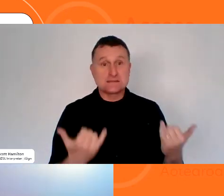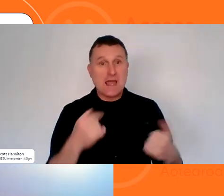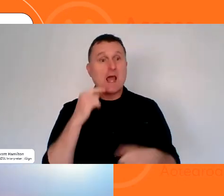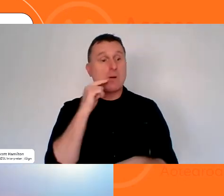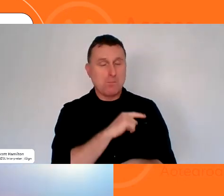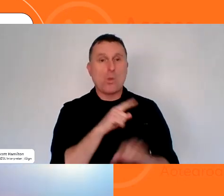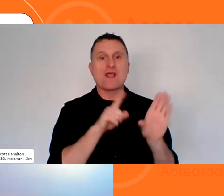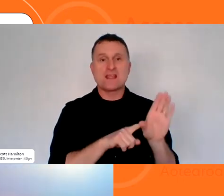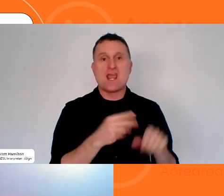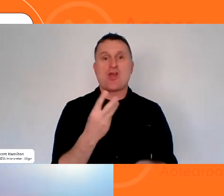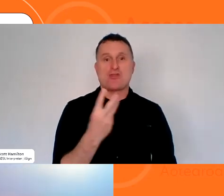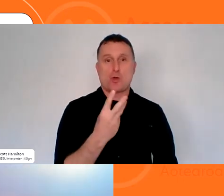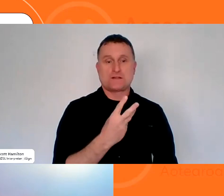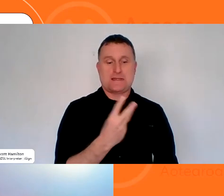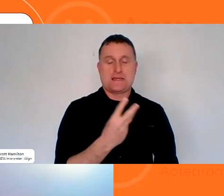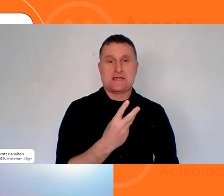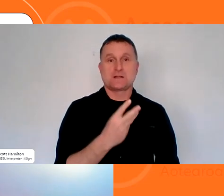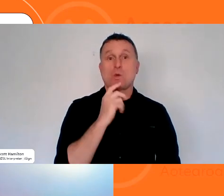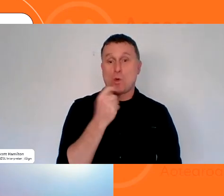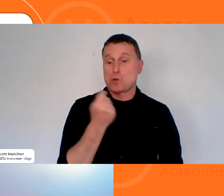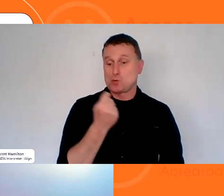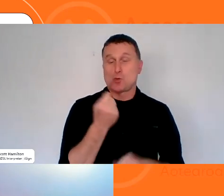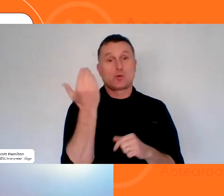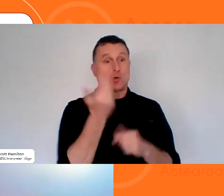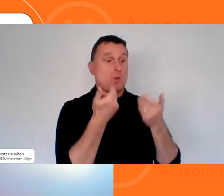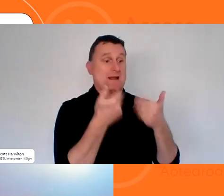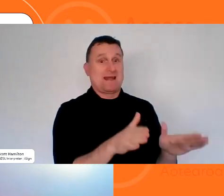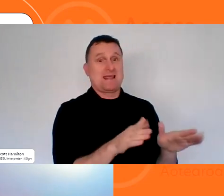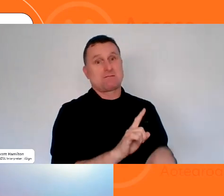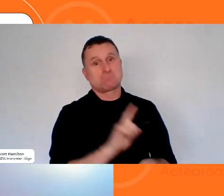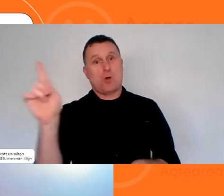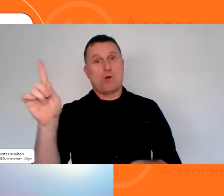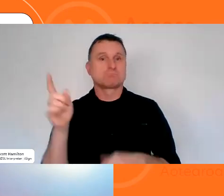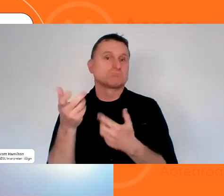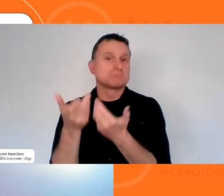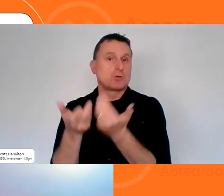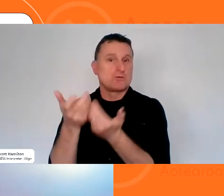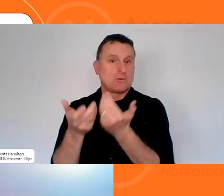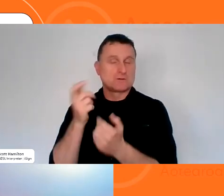and he's about to go to tertiary education next year. And yet originally